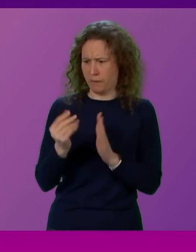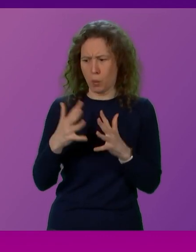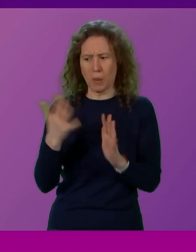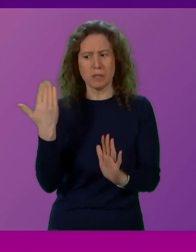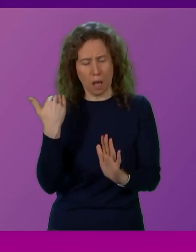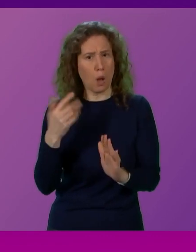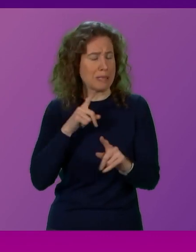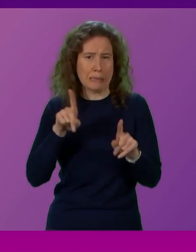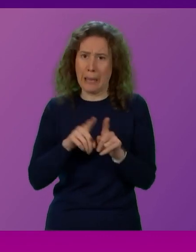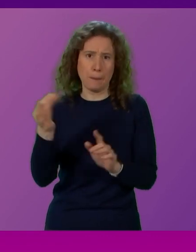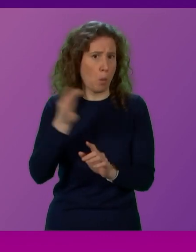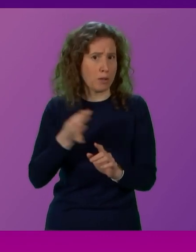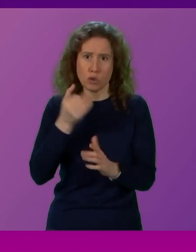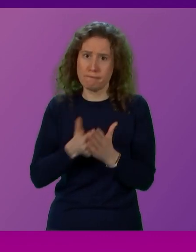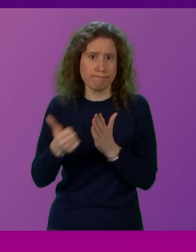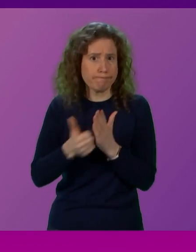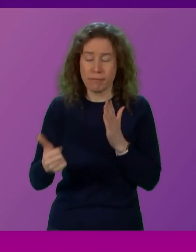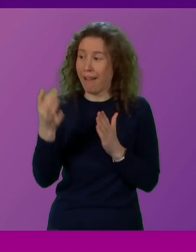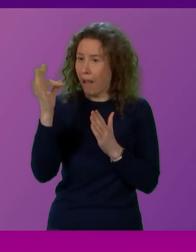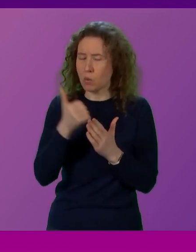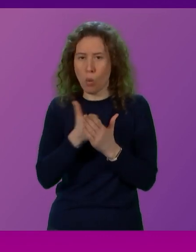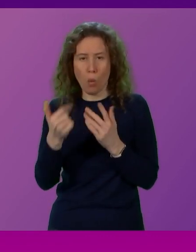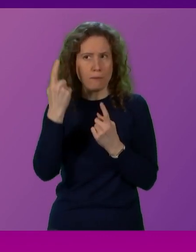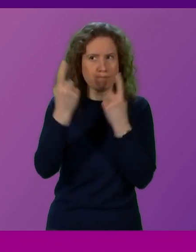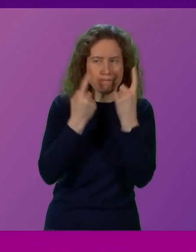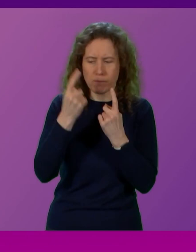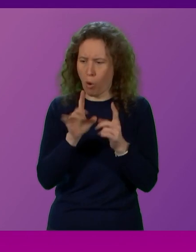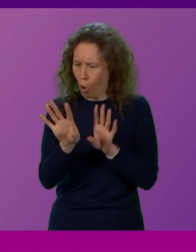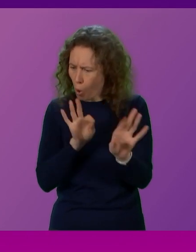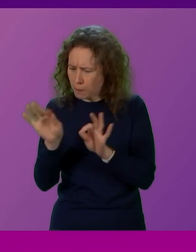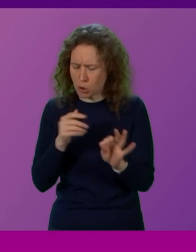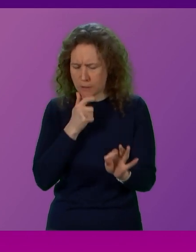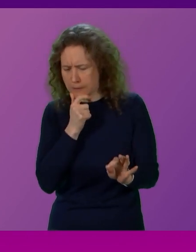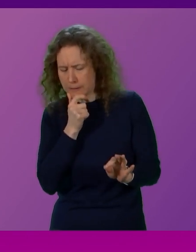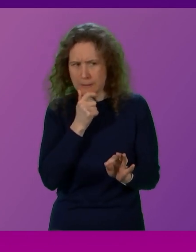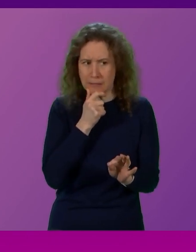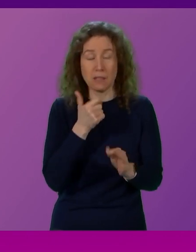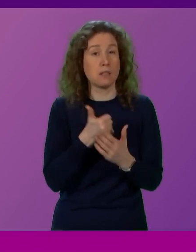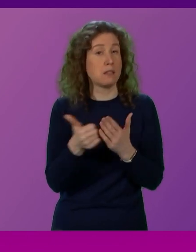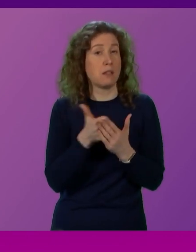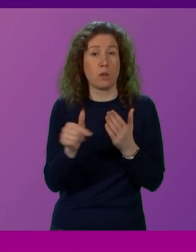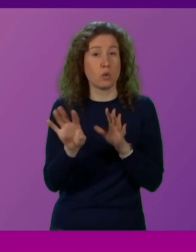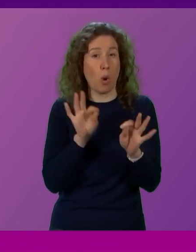such questions, as councils look at options that are put before them. Often, those options are not taken forward.